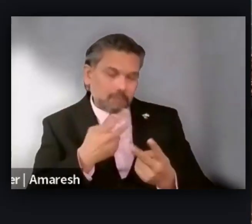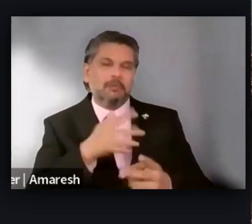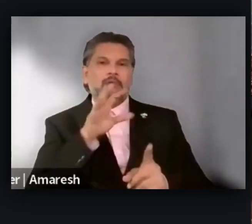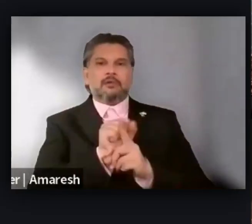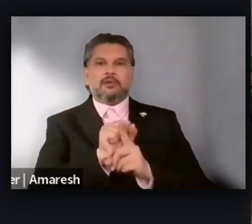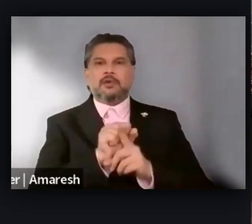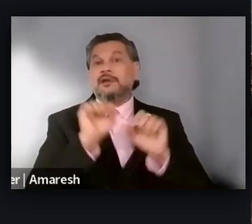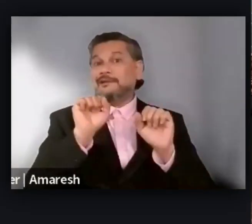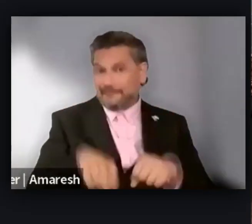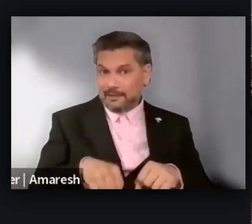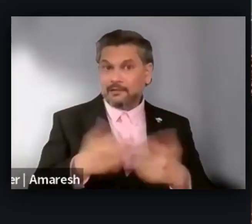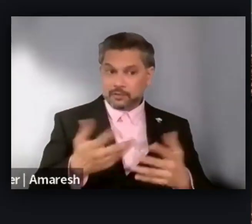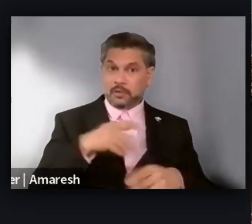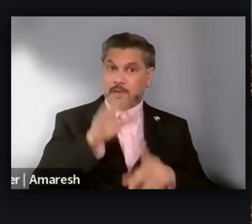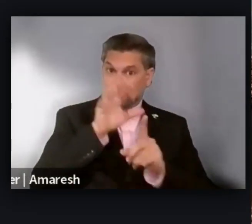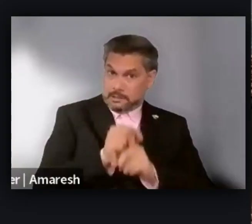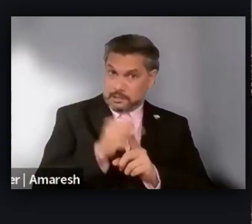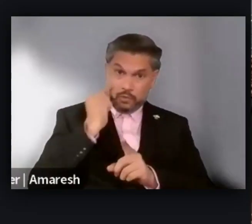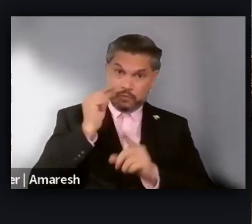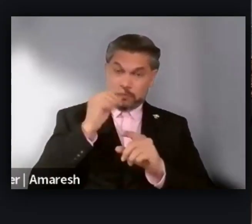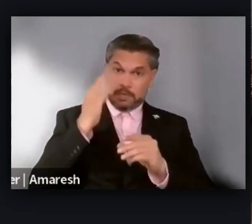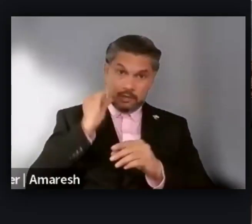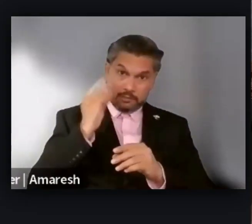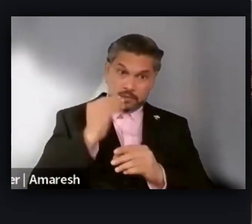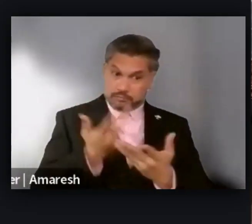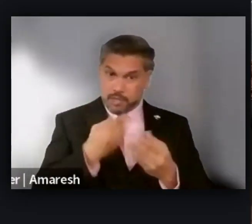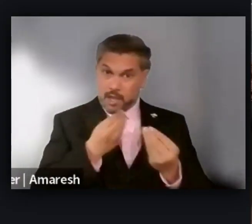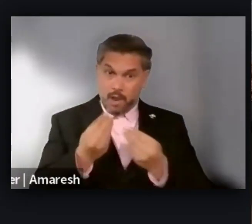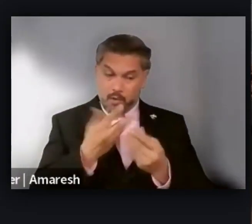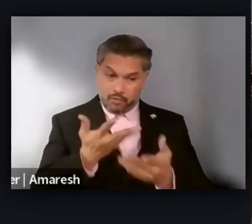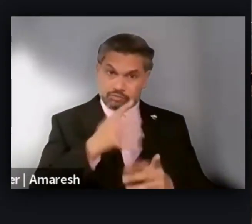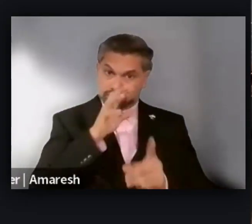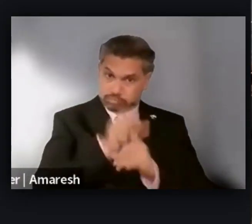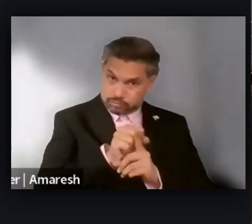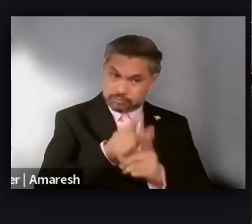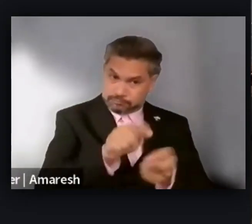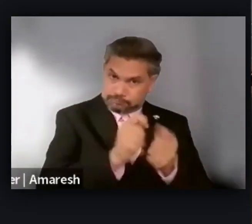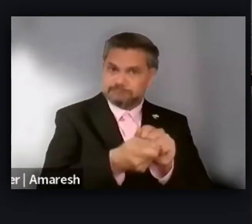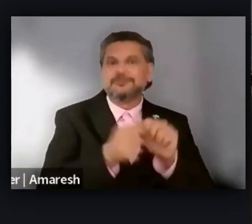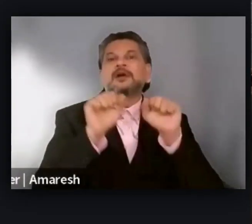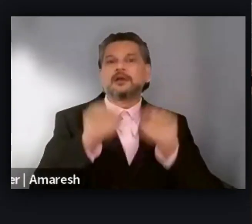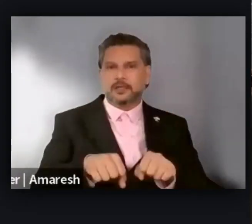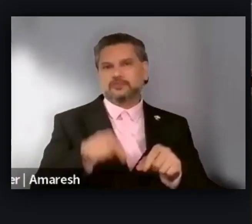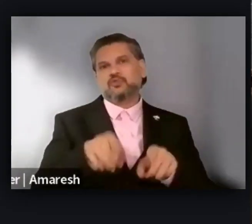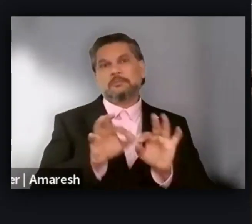Until we have such perfect systems, I believe human experiences would remain crucial and